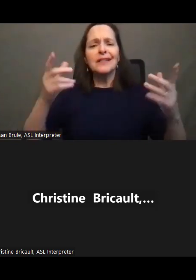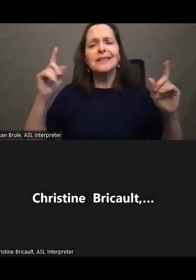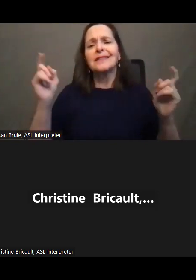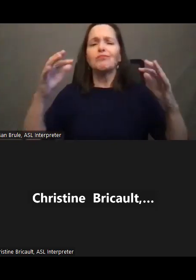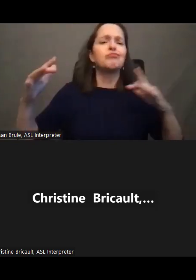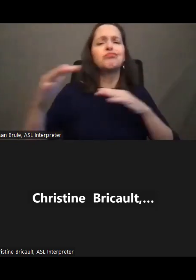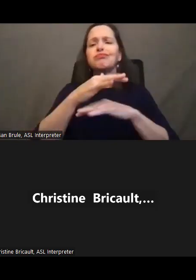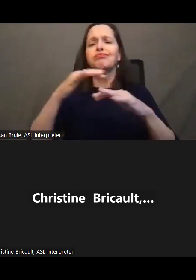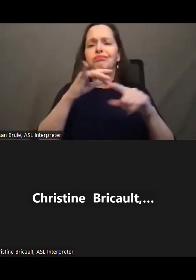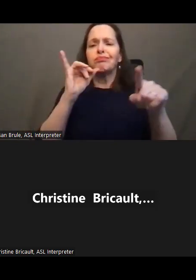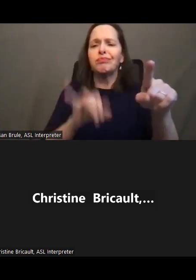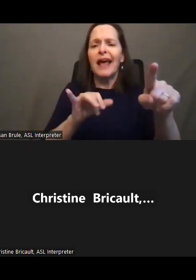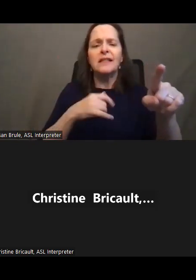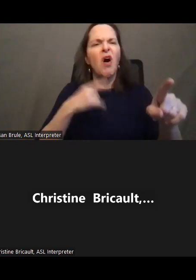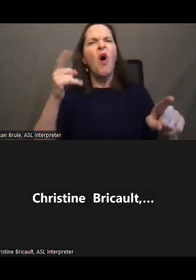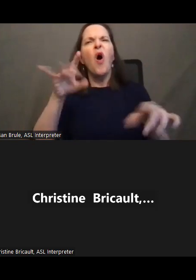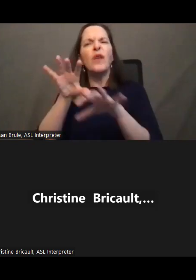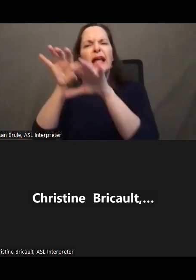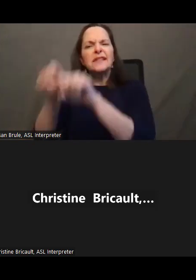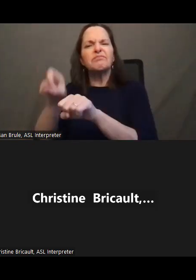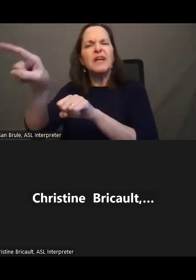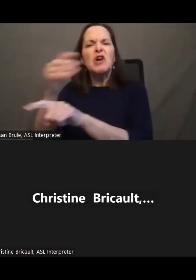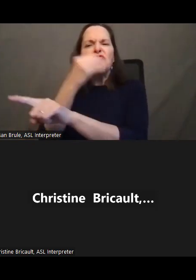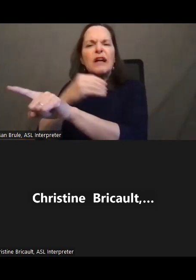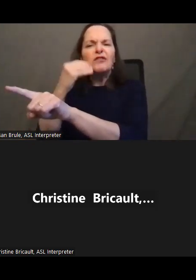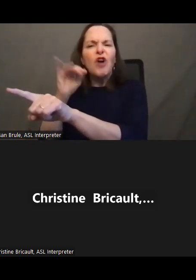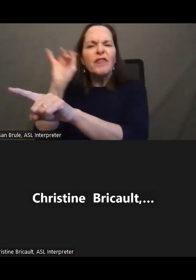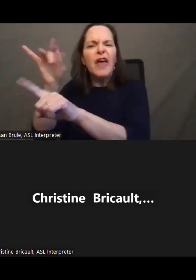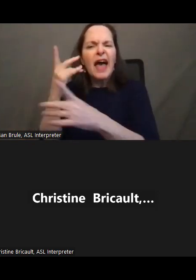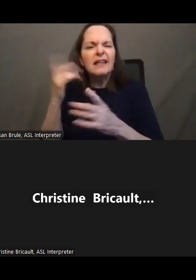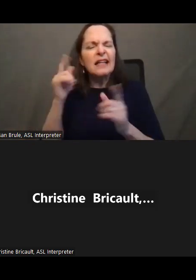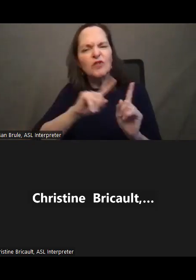accommodations to employees who need help accessing that holiday party.